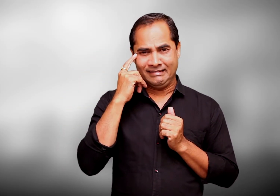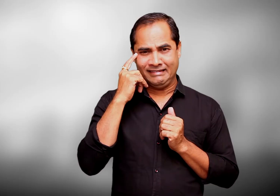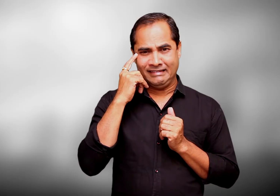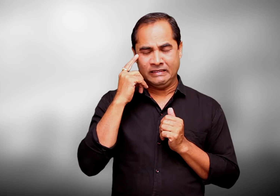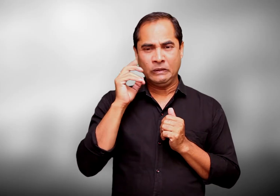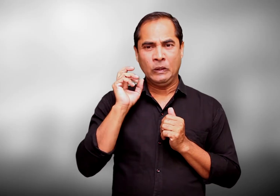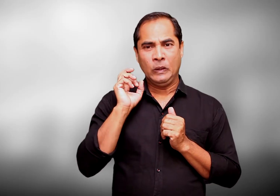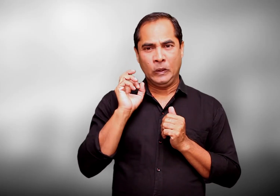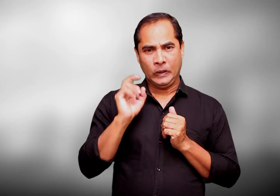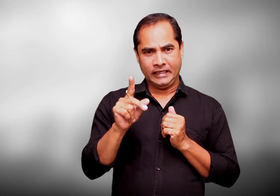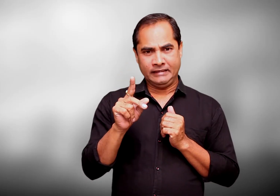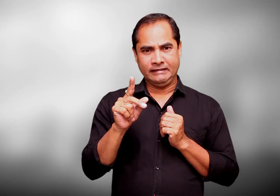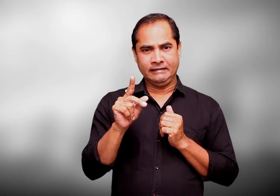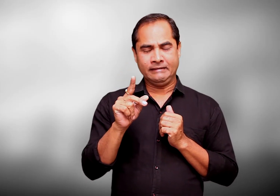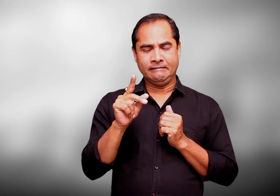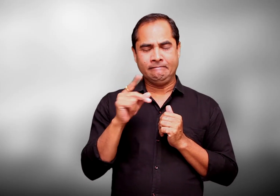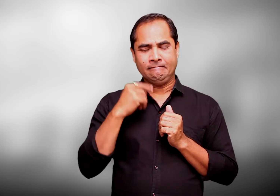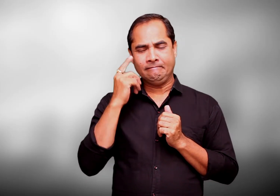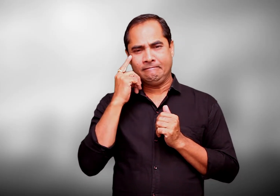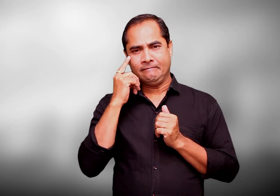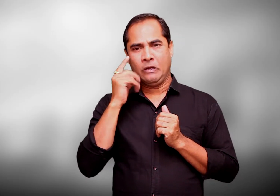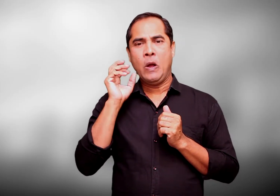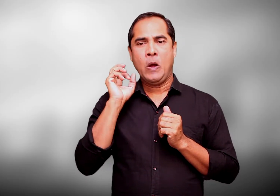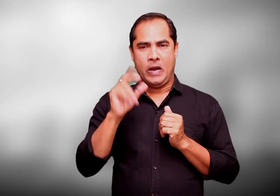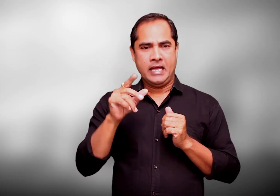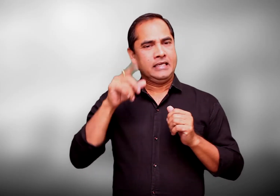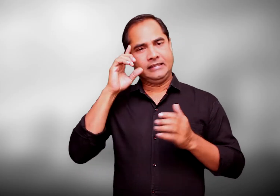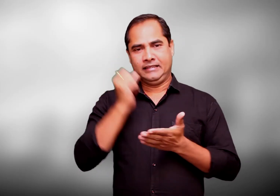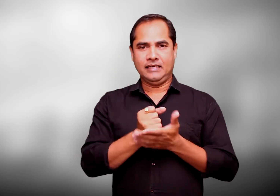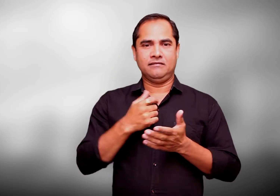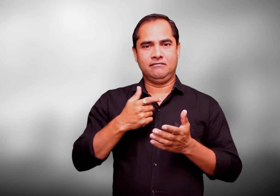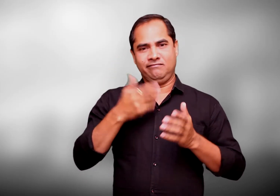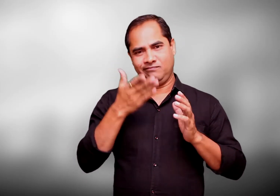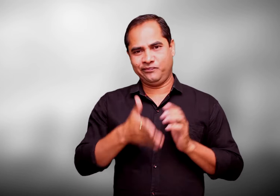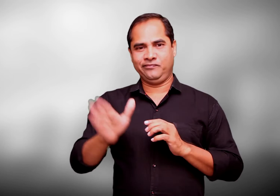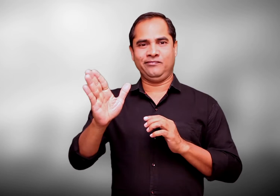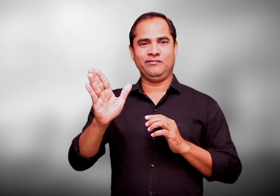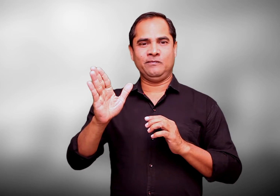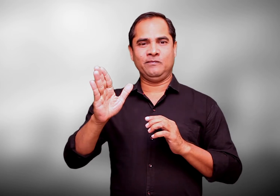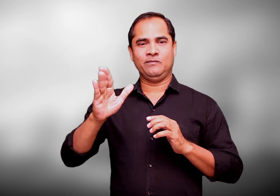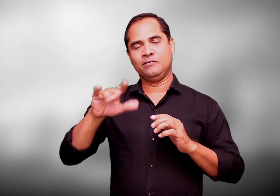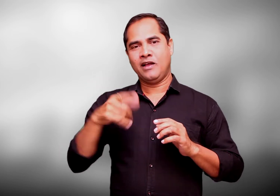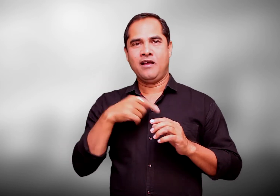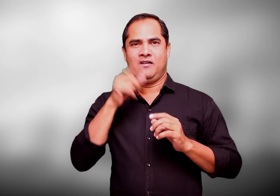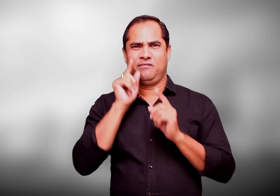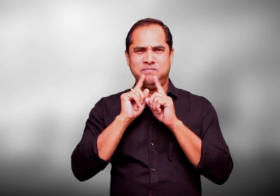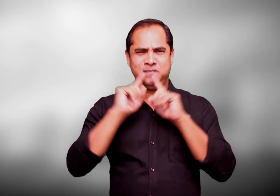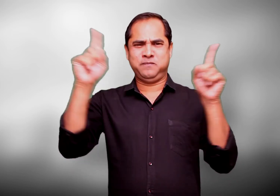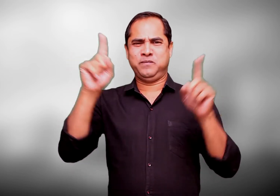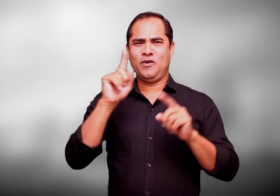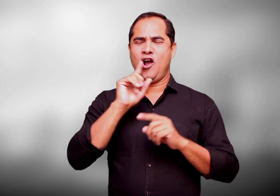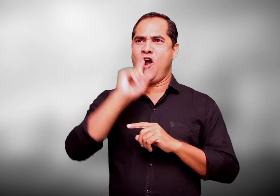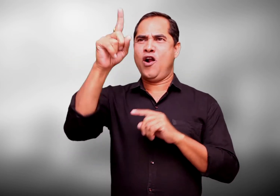village and Valli decided to take that bus.